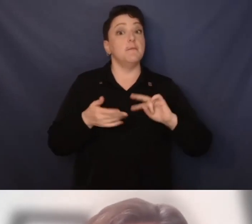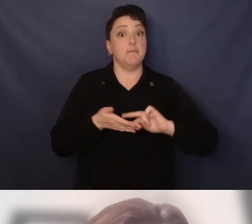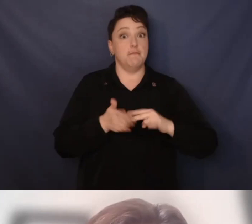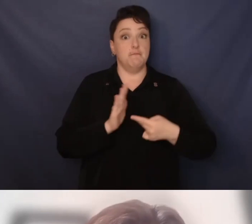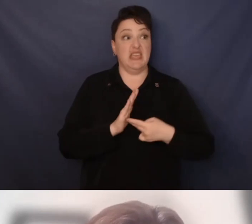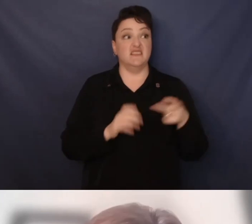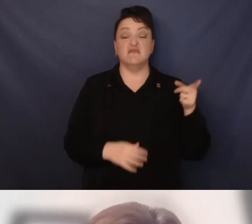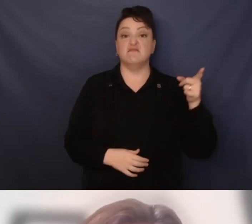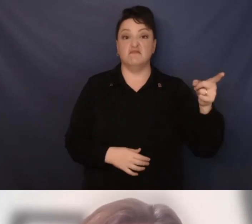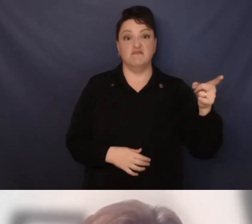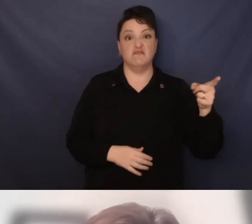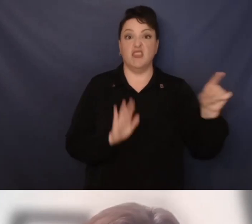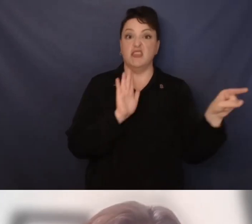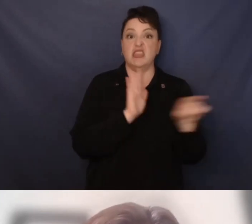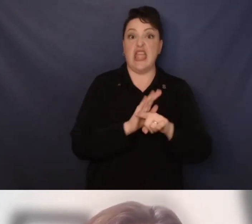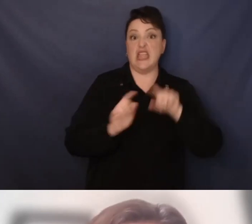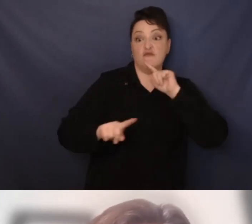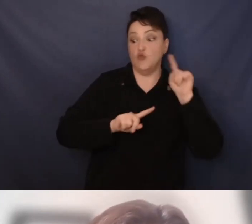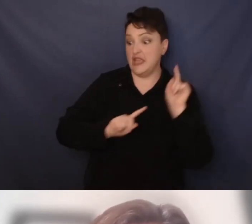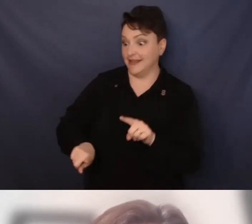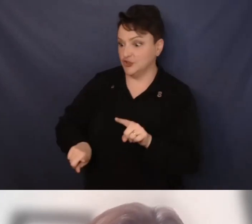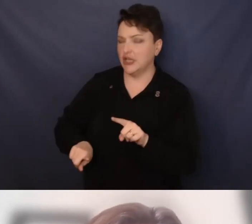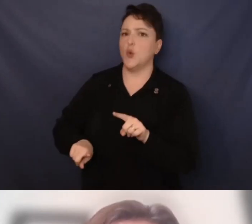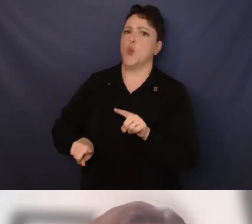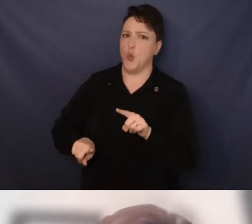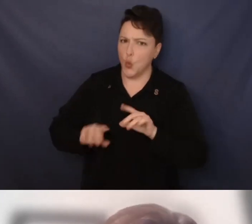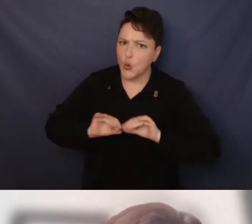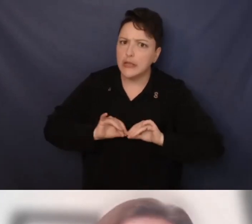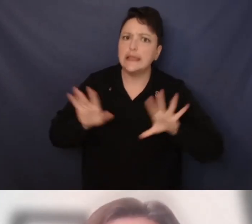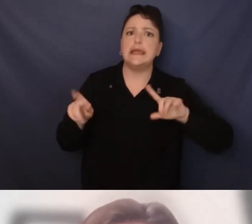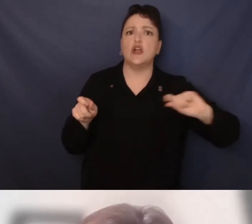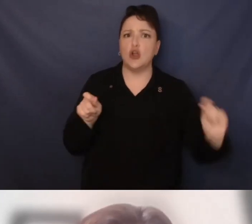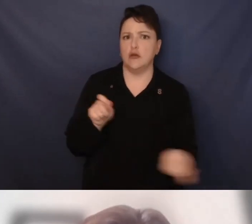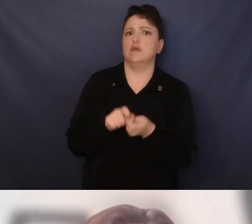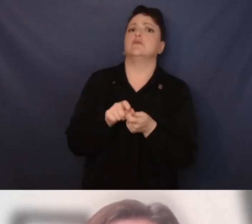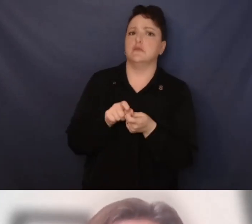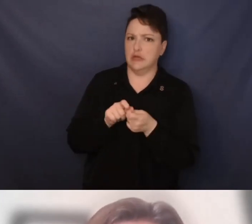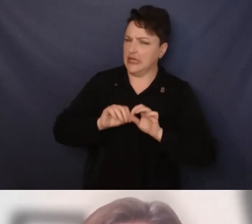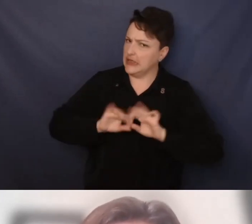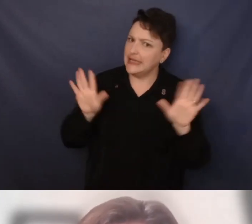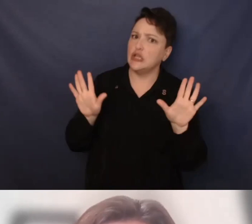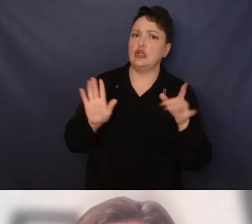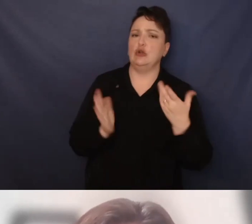happens toward you as a patient following a polite persistent request for accommodations.